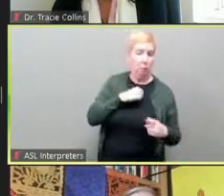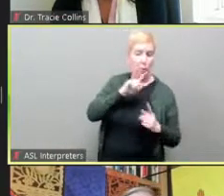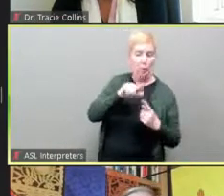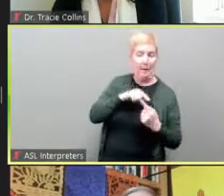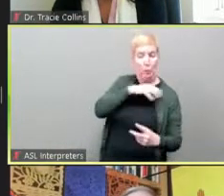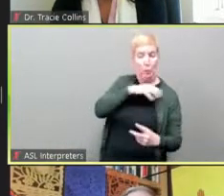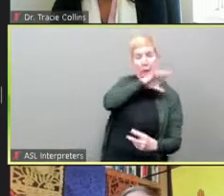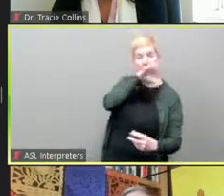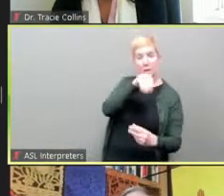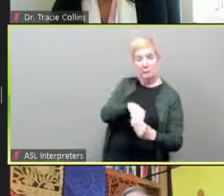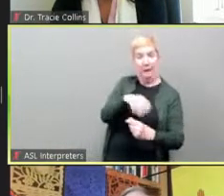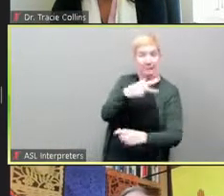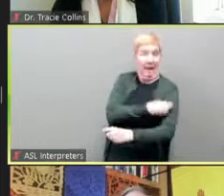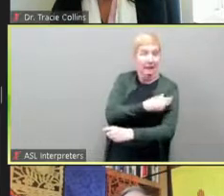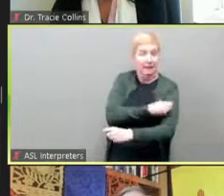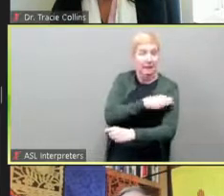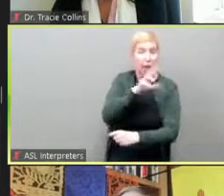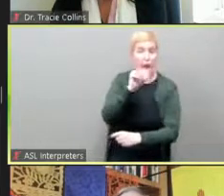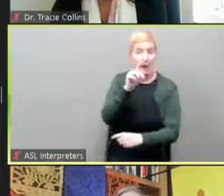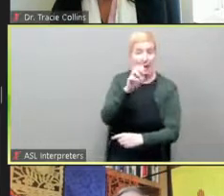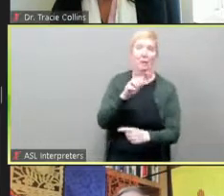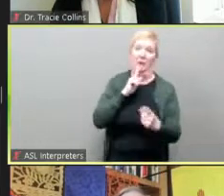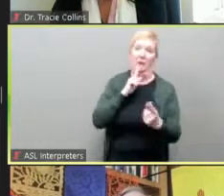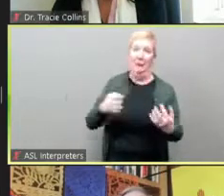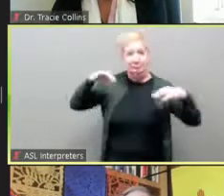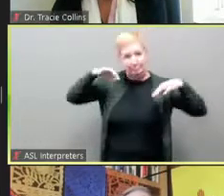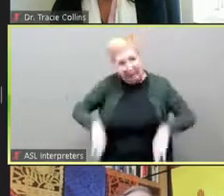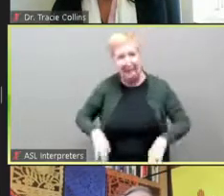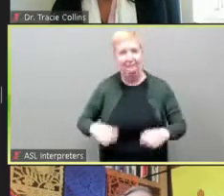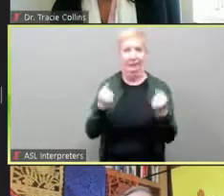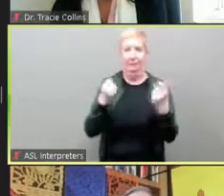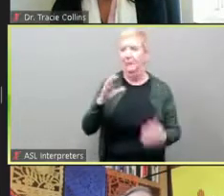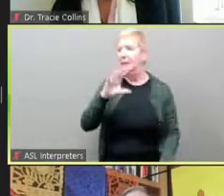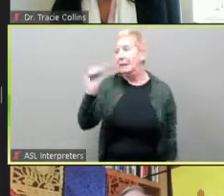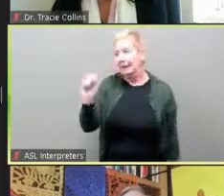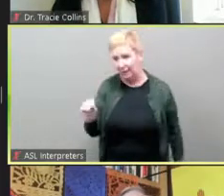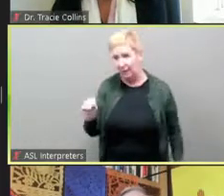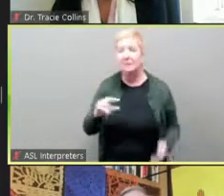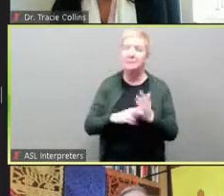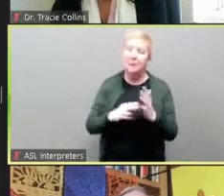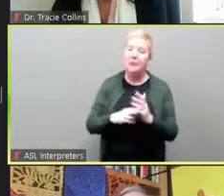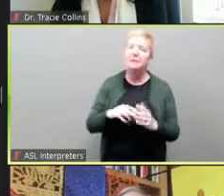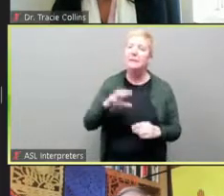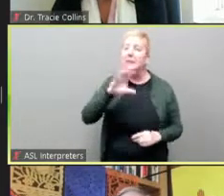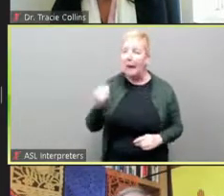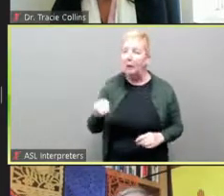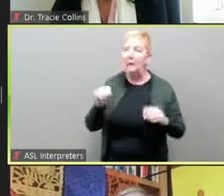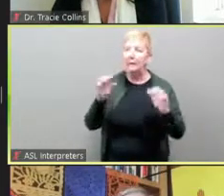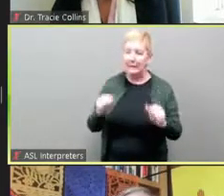benefited uh many, many counties that gives counties another way to stay